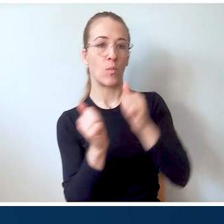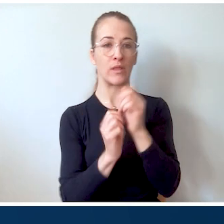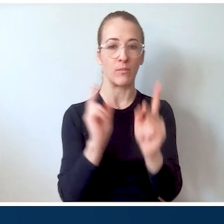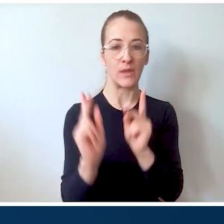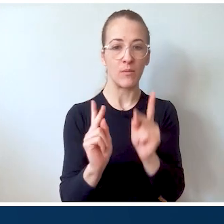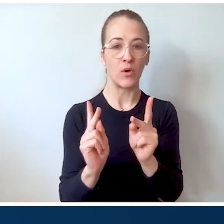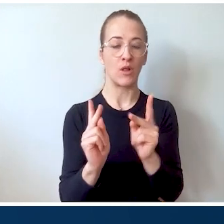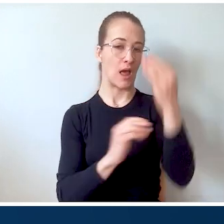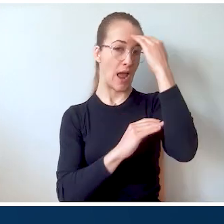I knew that I had to